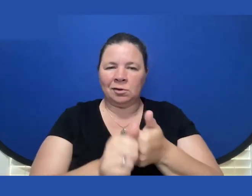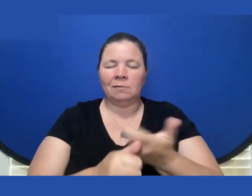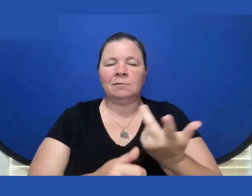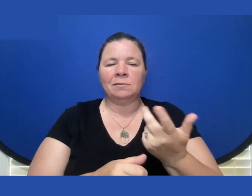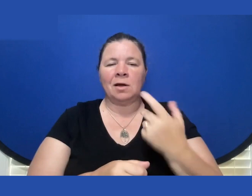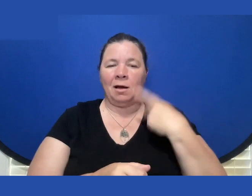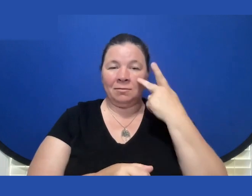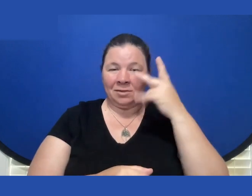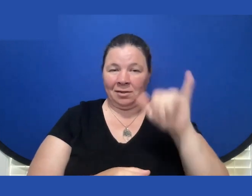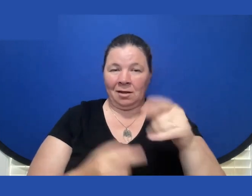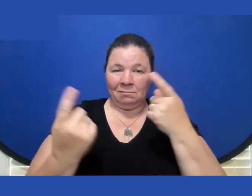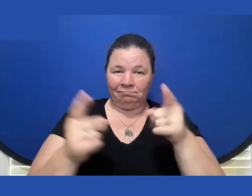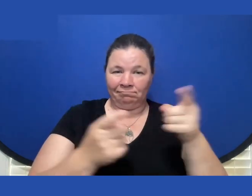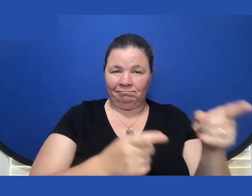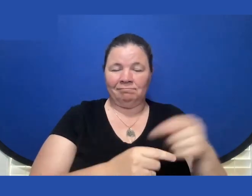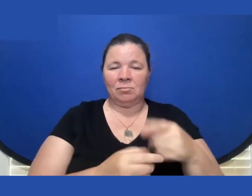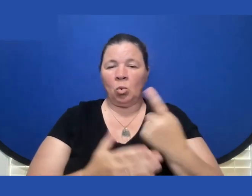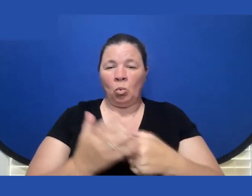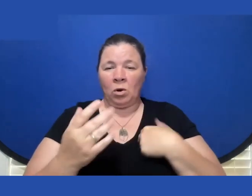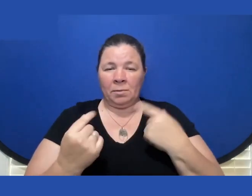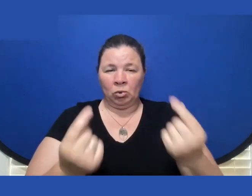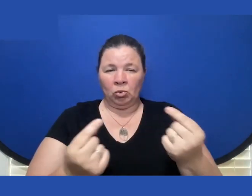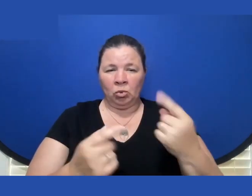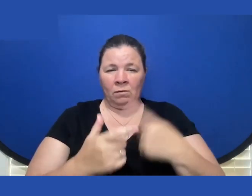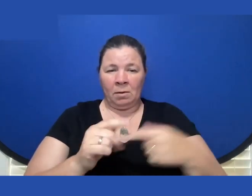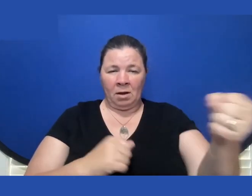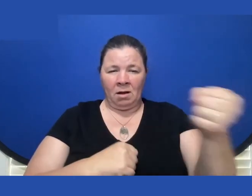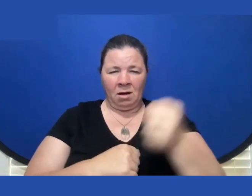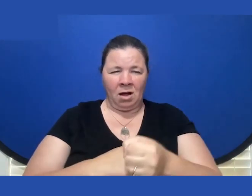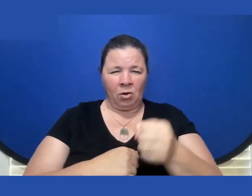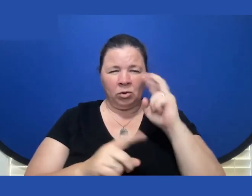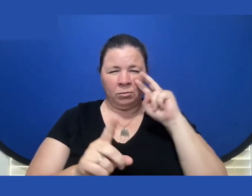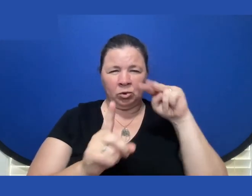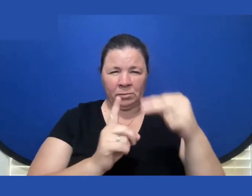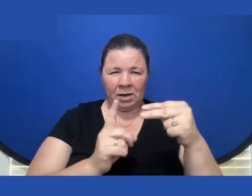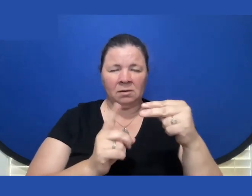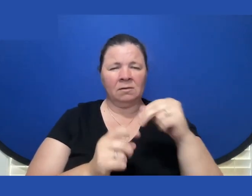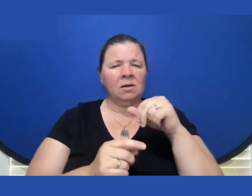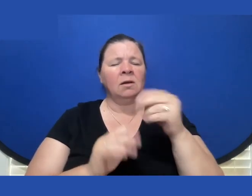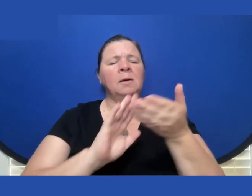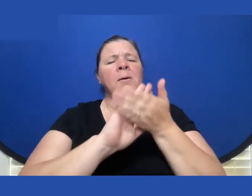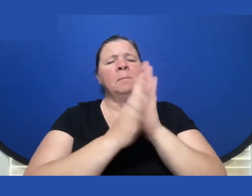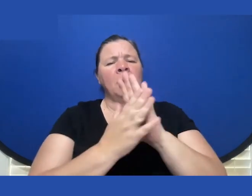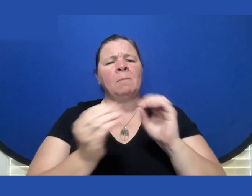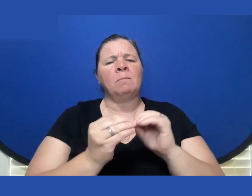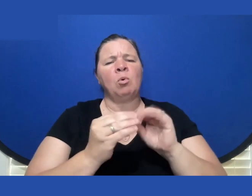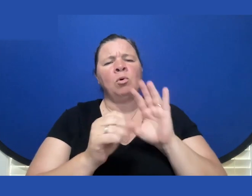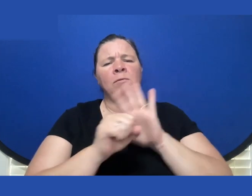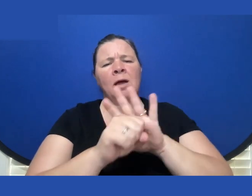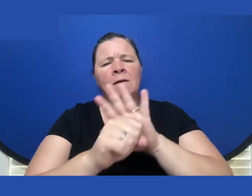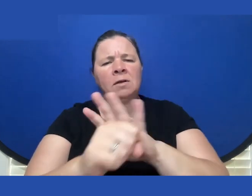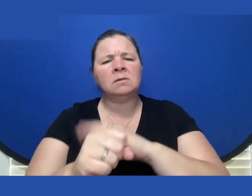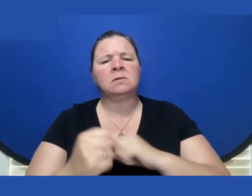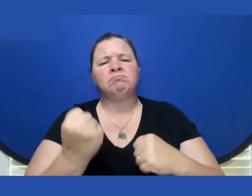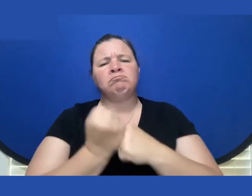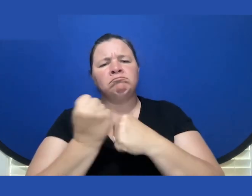and really what I'm trying to do, not only from the hiring perspective, but just become, you know, more advocacy, more thought leadership,